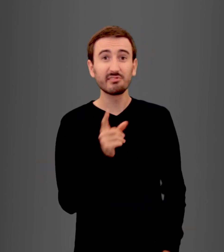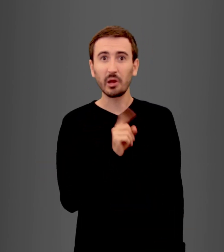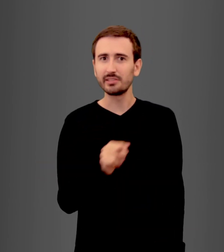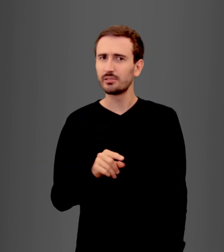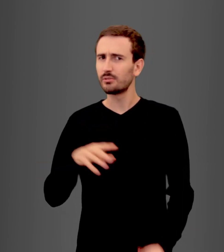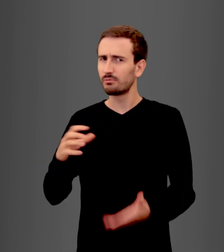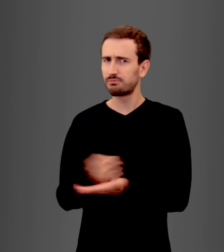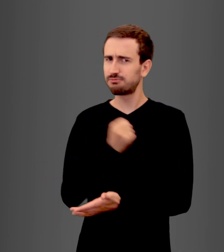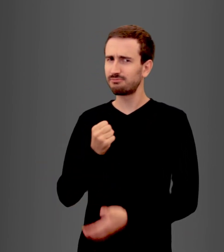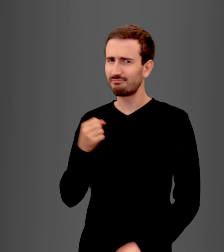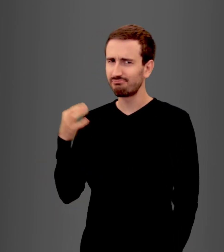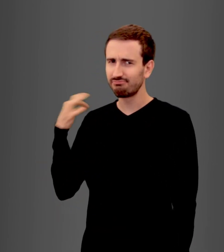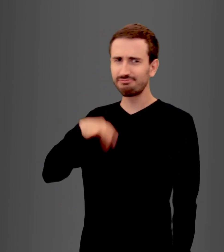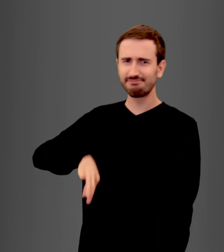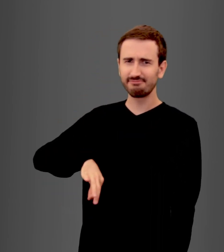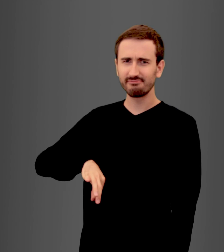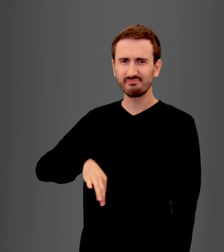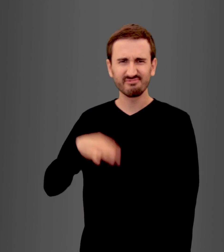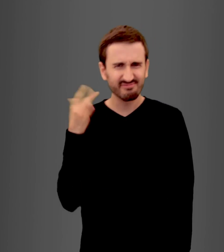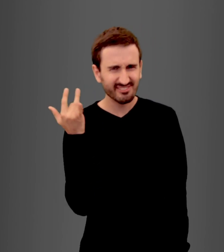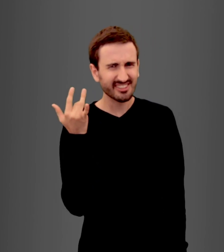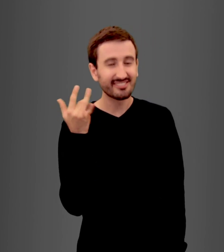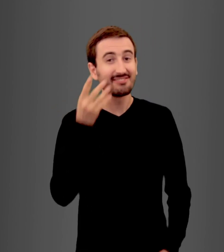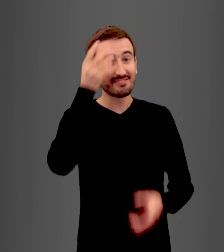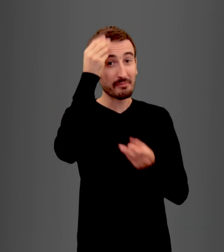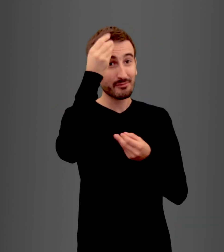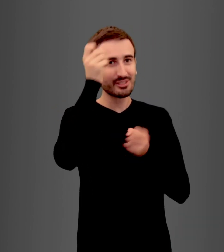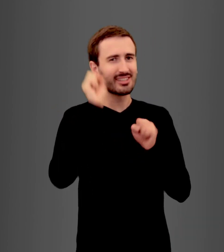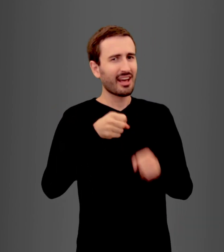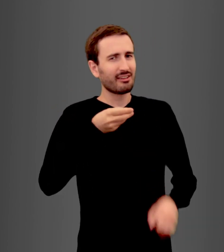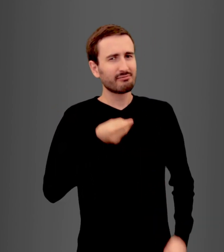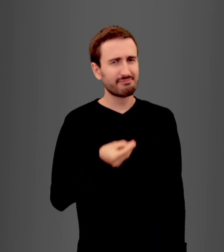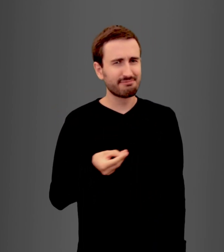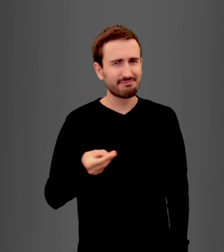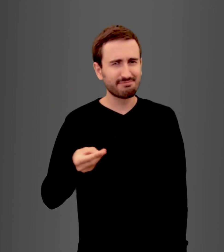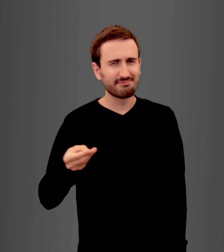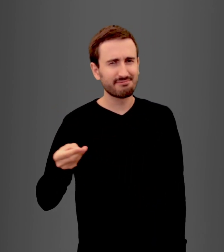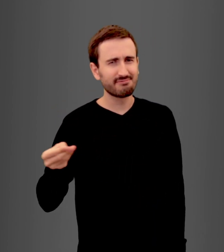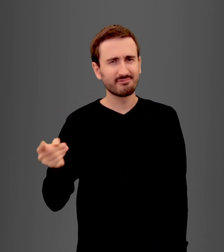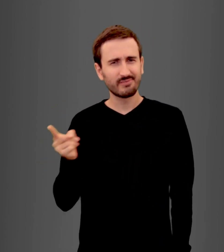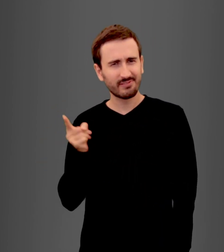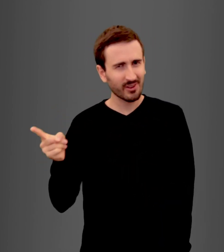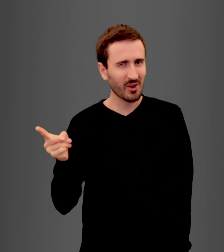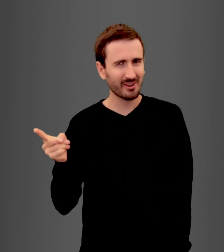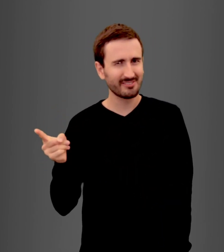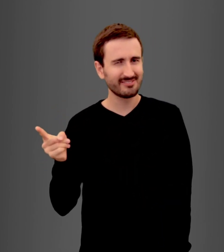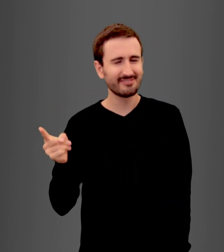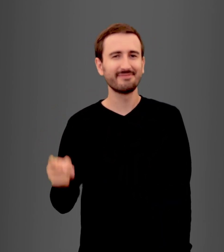Photons are advantageous for this purpose because they are excellent at transferring information over long distances.